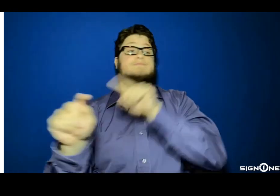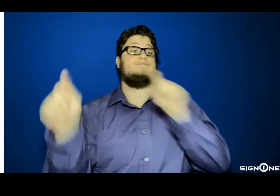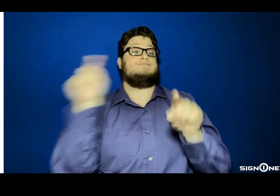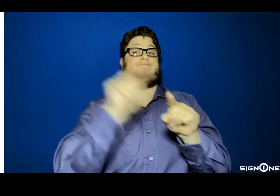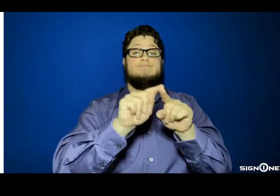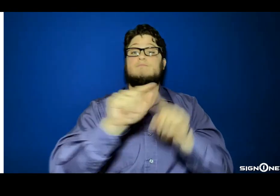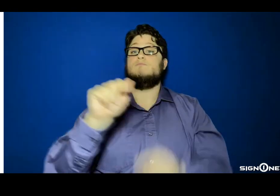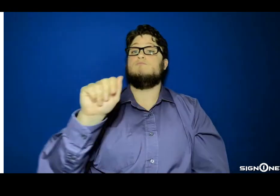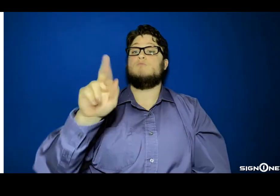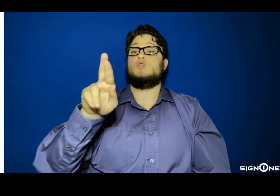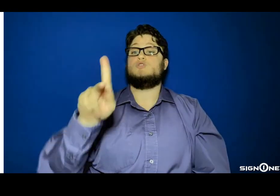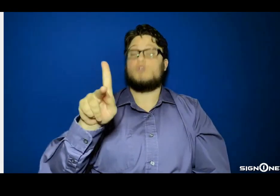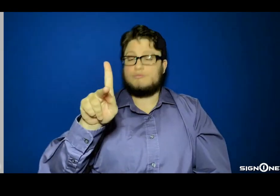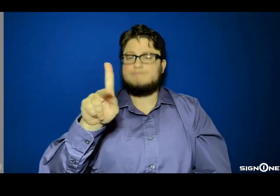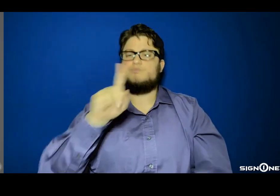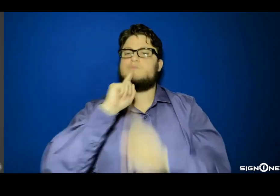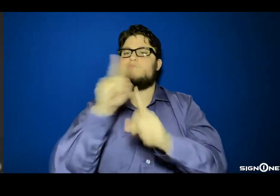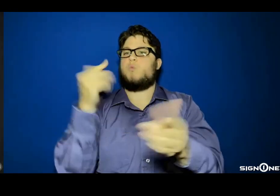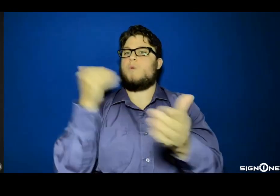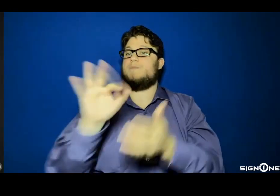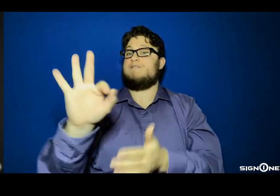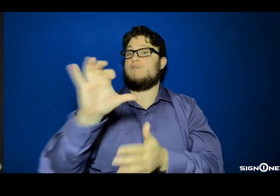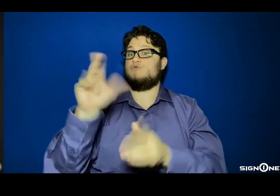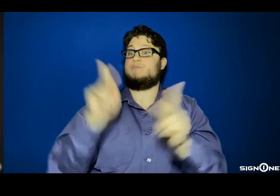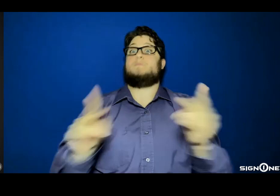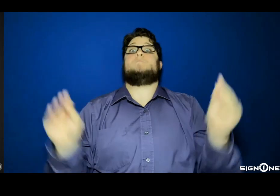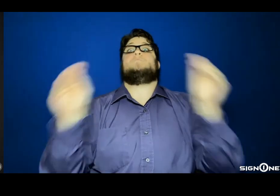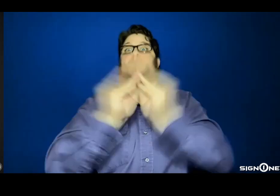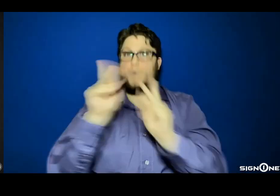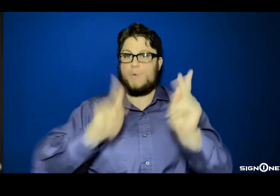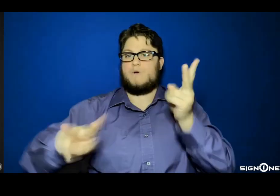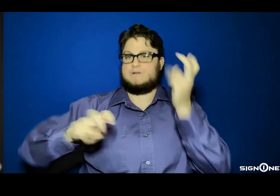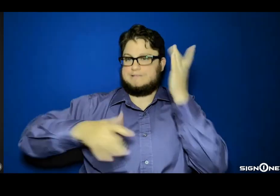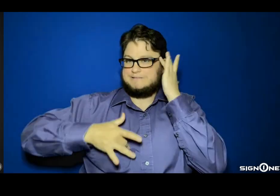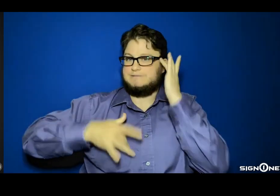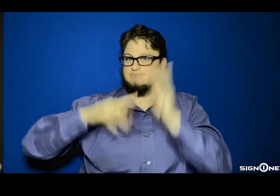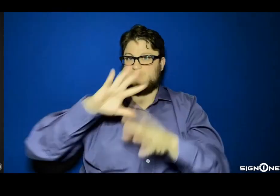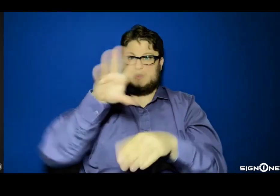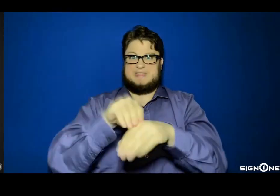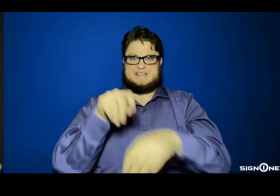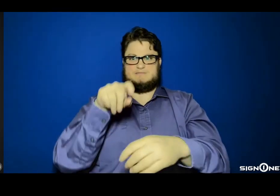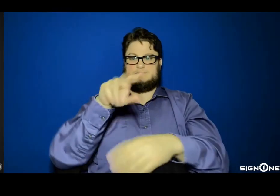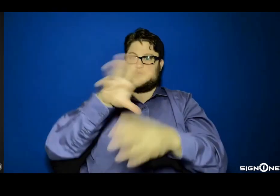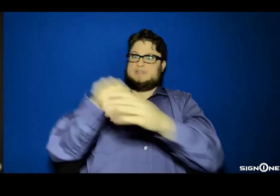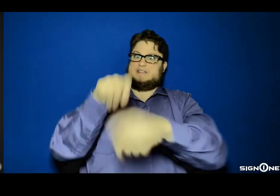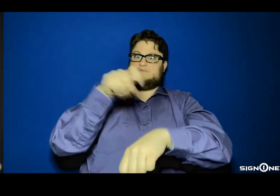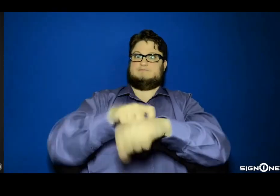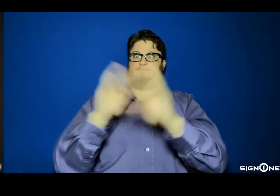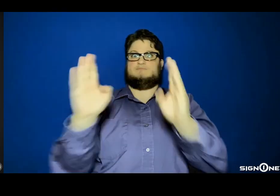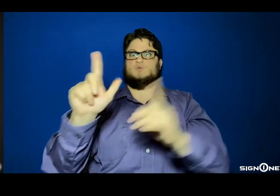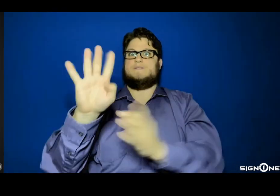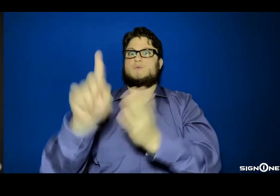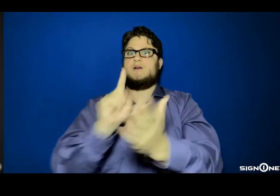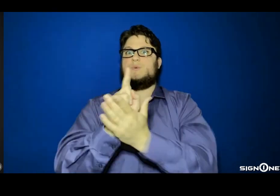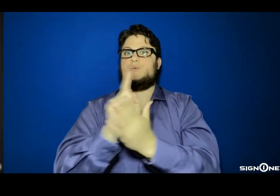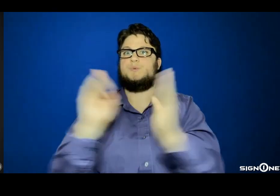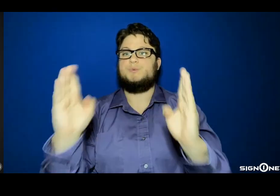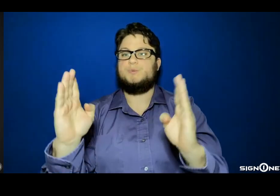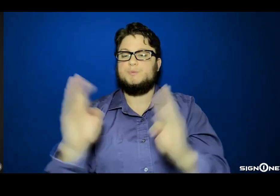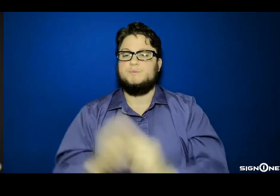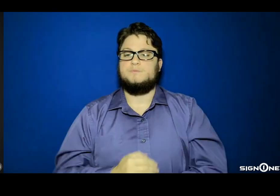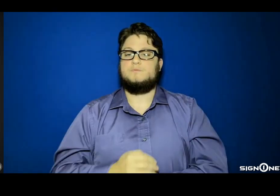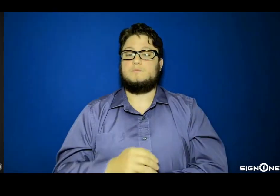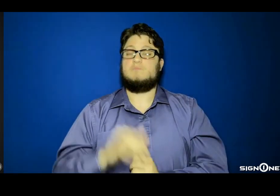To the east Arkansas reported nearly 900 new cases in the past last 24 hours.